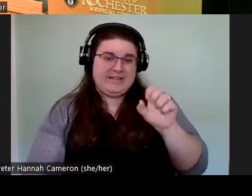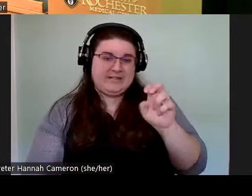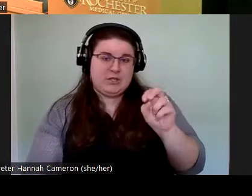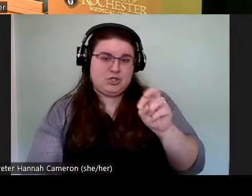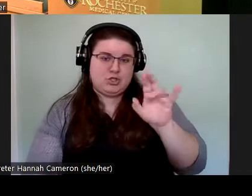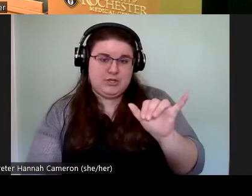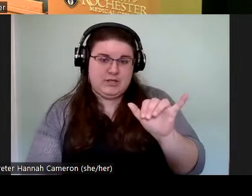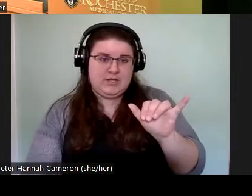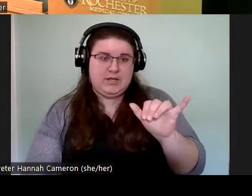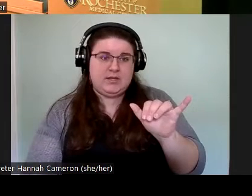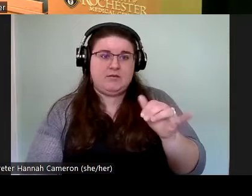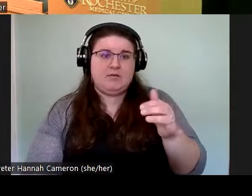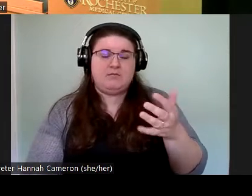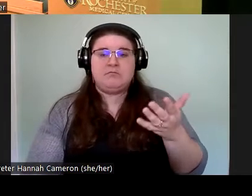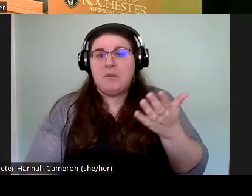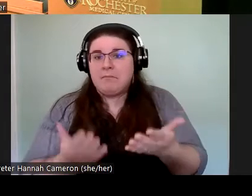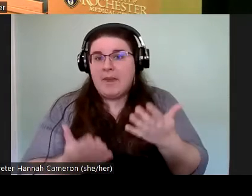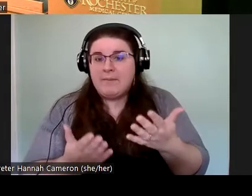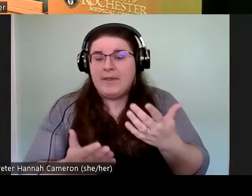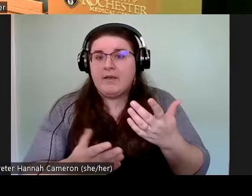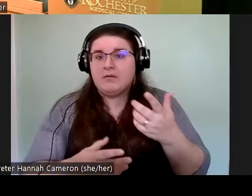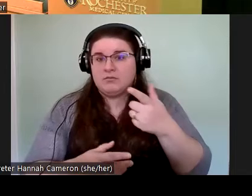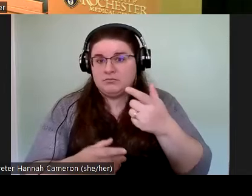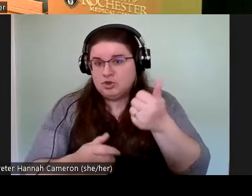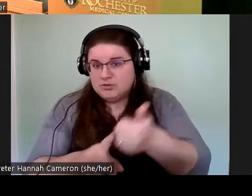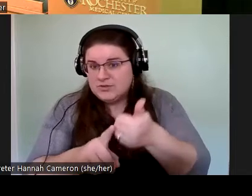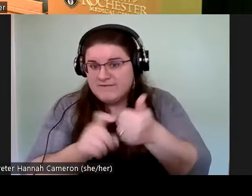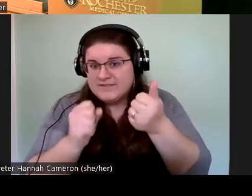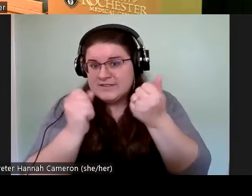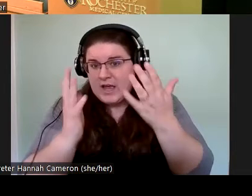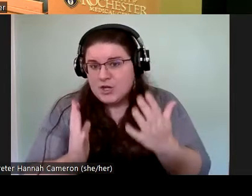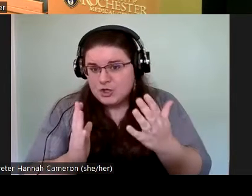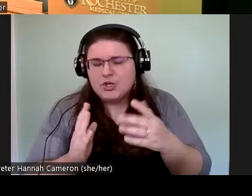sign language in your community when you go out which makes it hard to engage with people um or